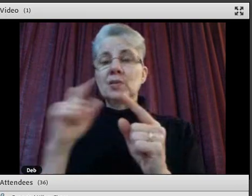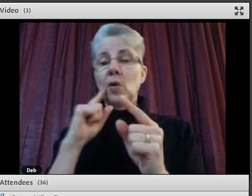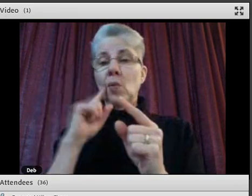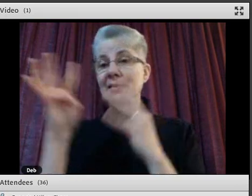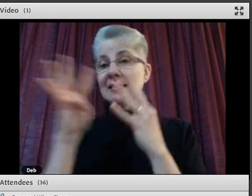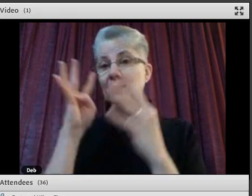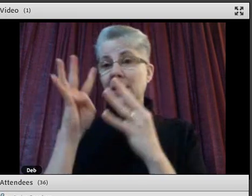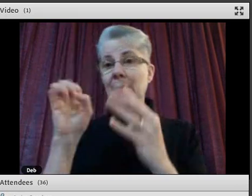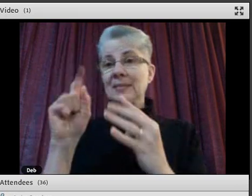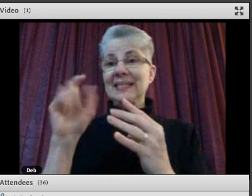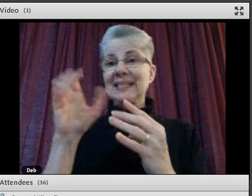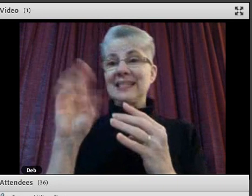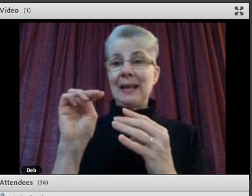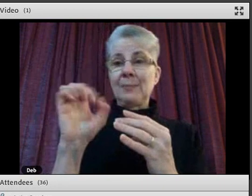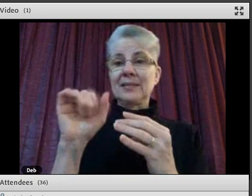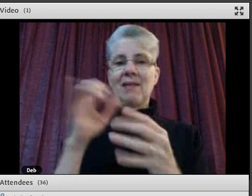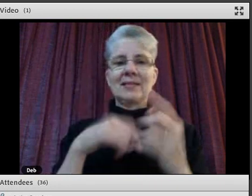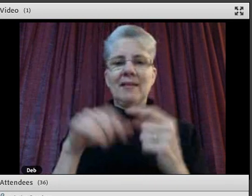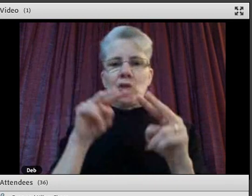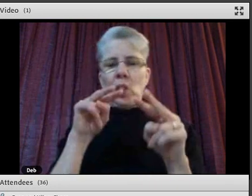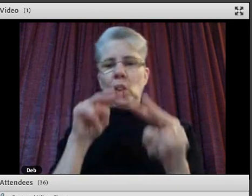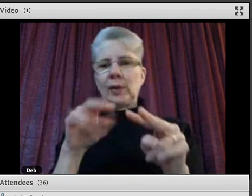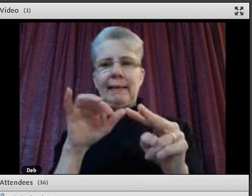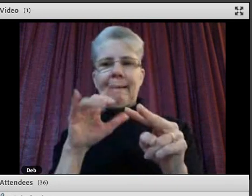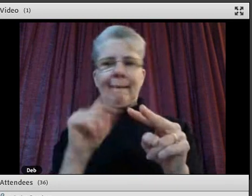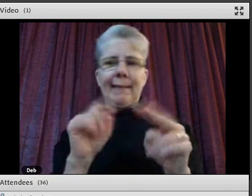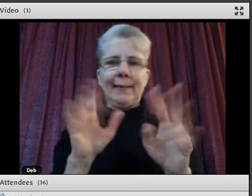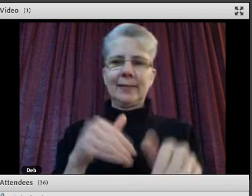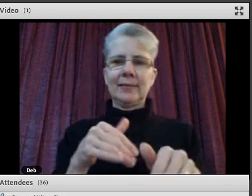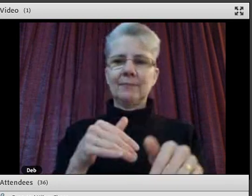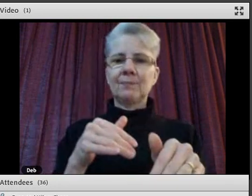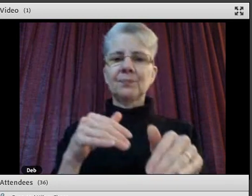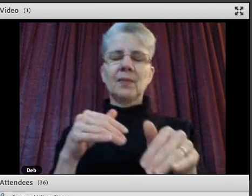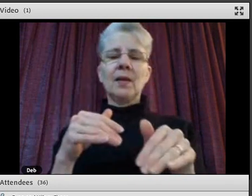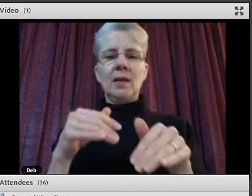rather than just taking a look at it and "ooh and aah,"